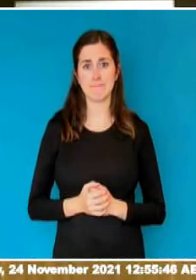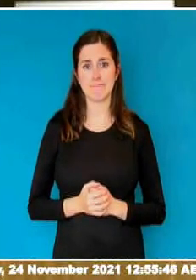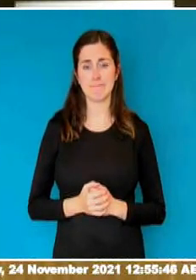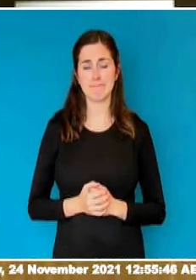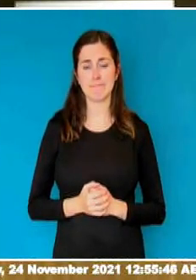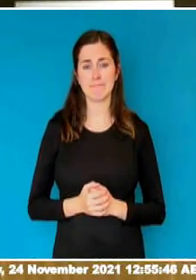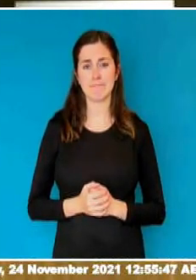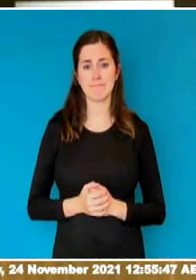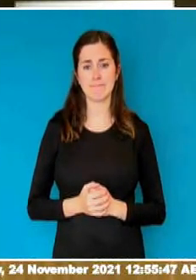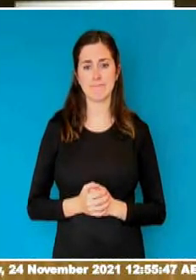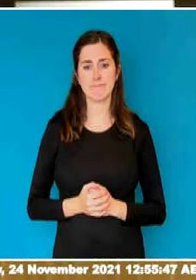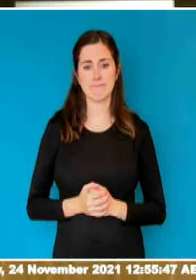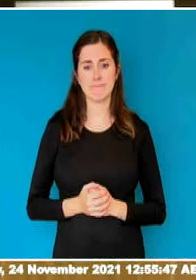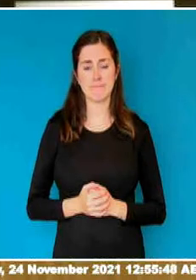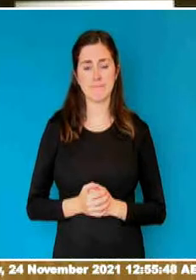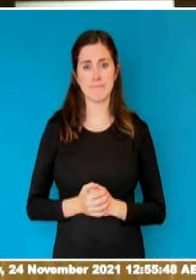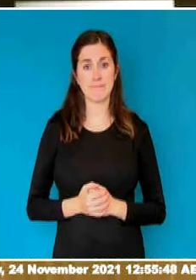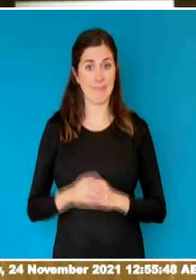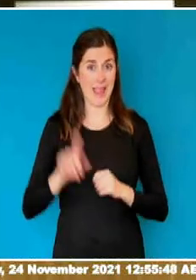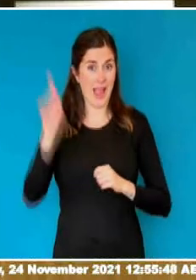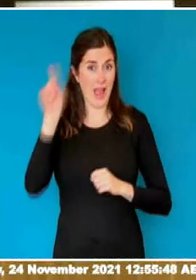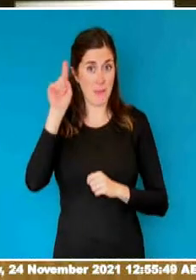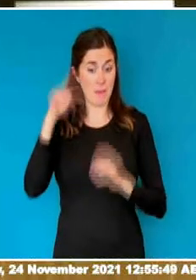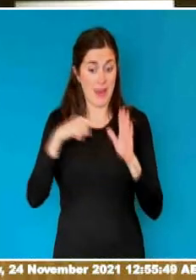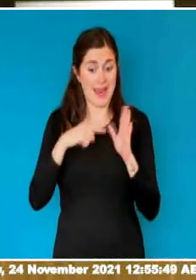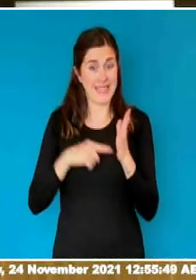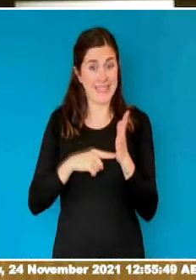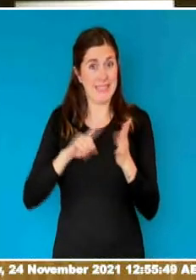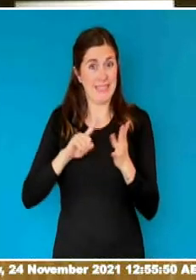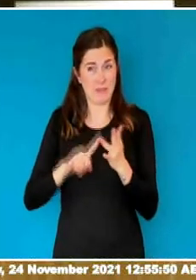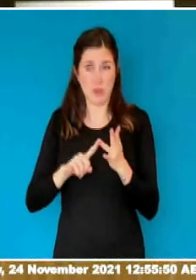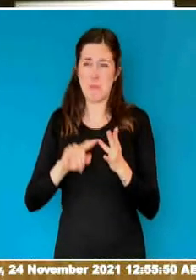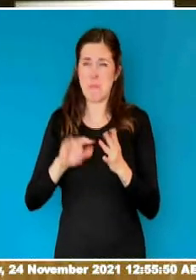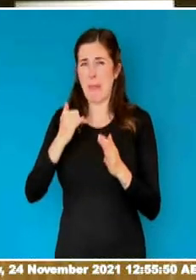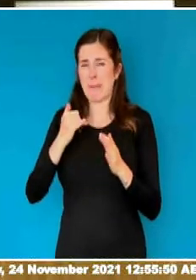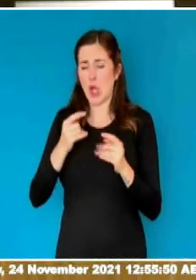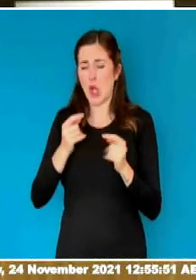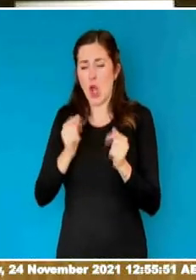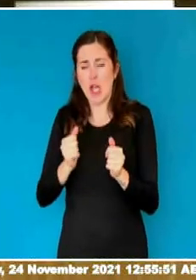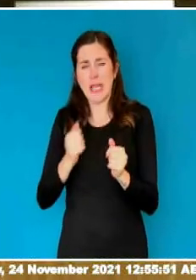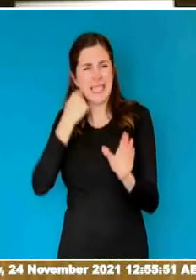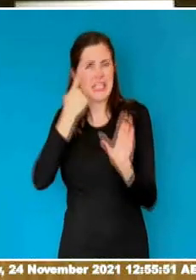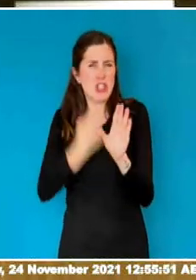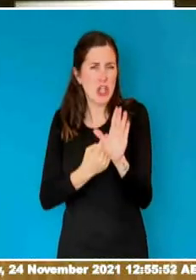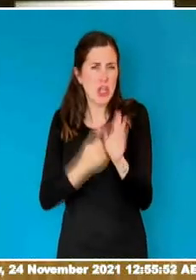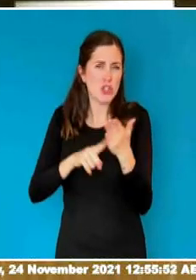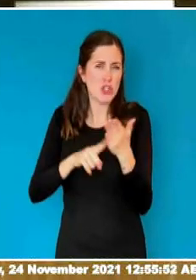We are actually kicking off a review early in the New Year with the